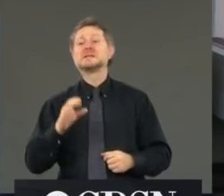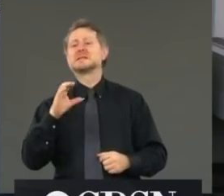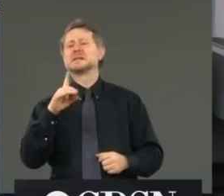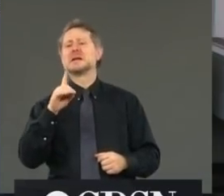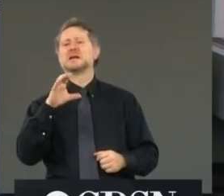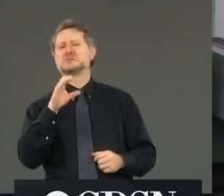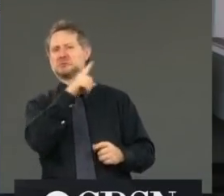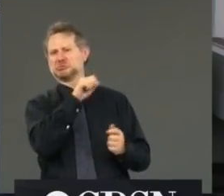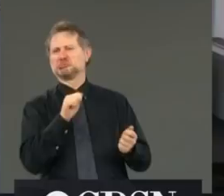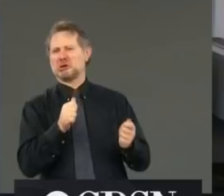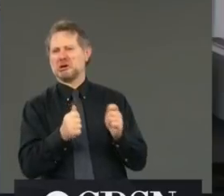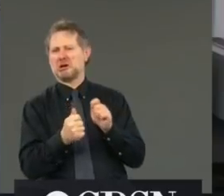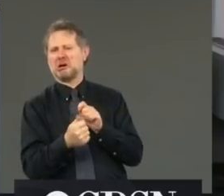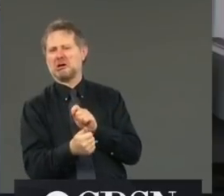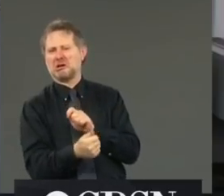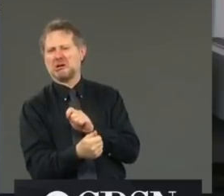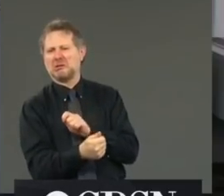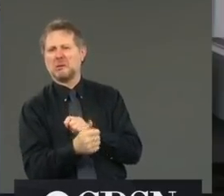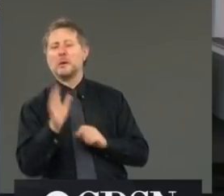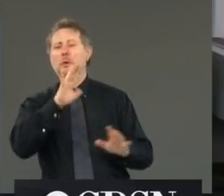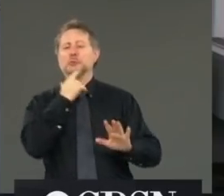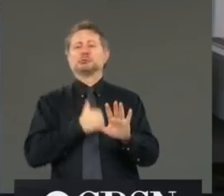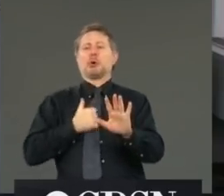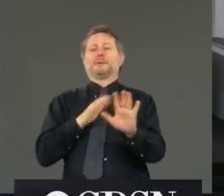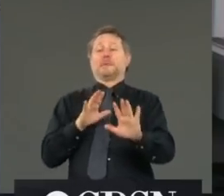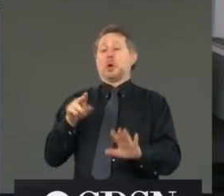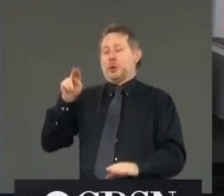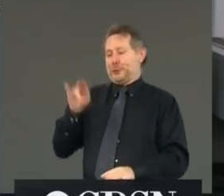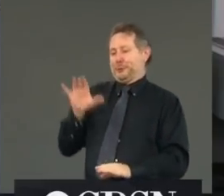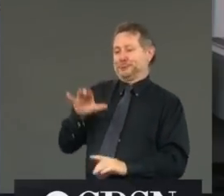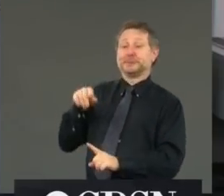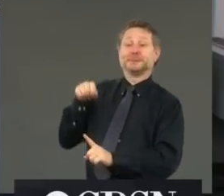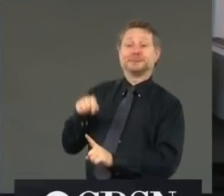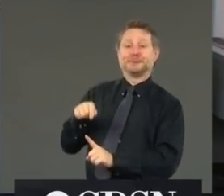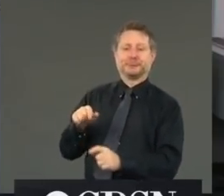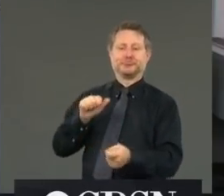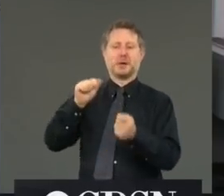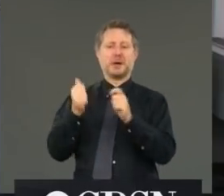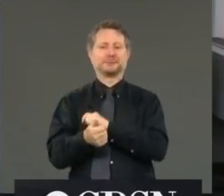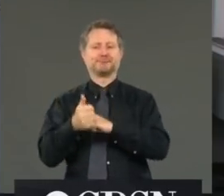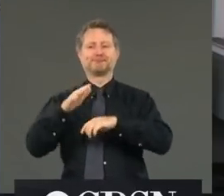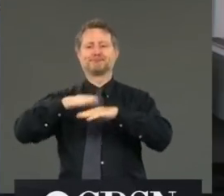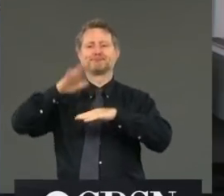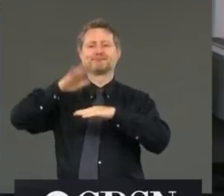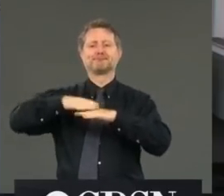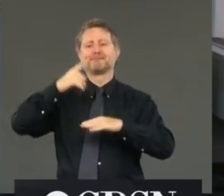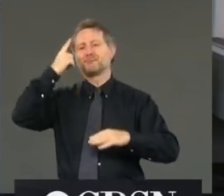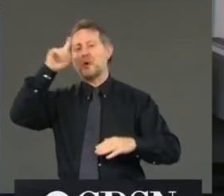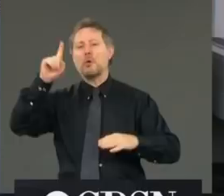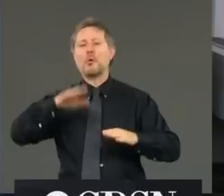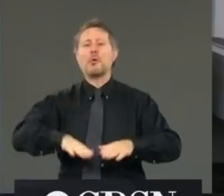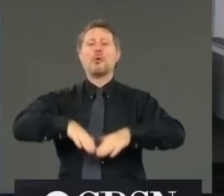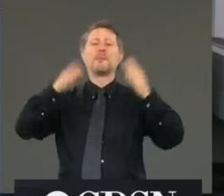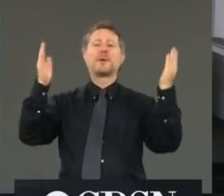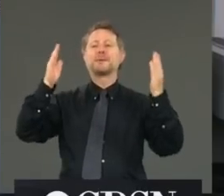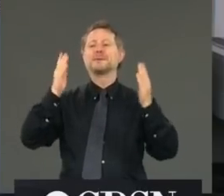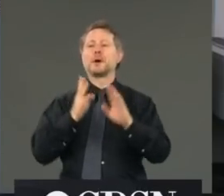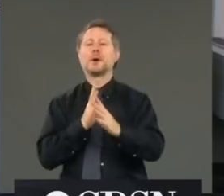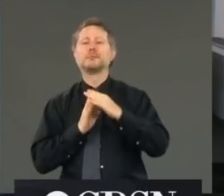YOU ALWAYS HAVE AN ANNOYING QUESTION, MR. SIFT, ONE DAY IT WILL BE A FUN UPBEAT, POSITIVE QUESTION.